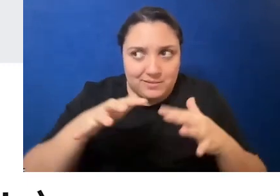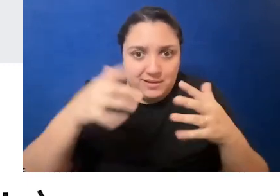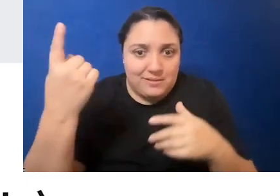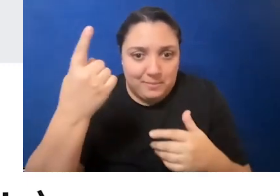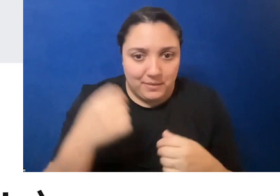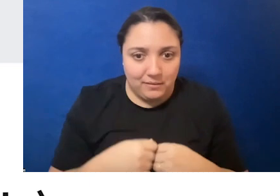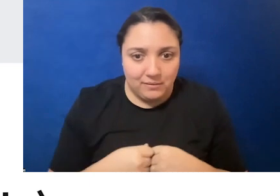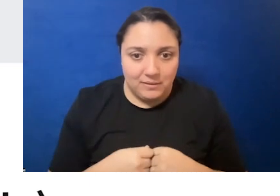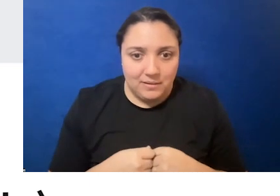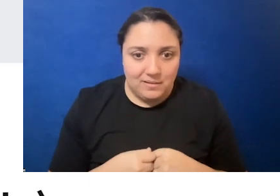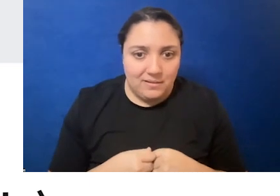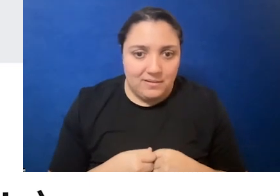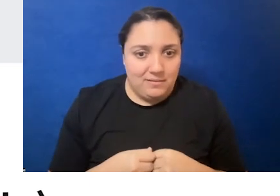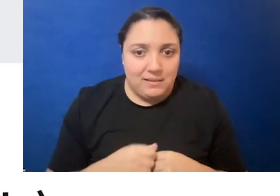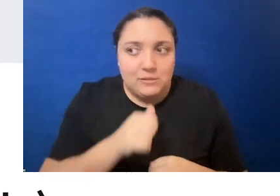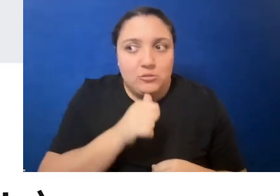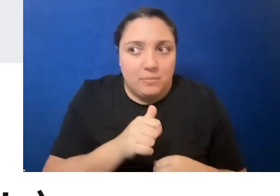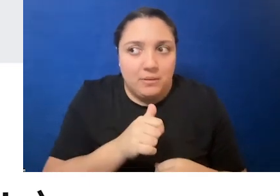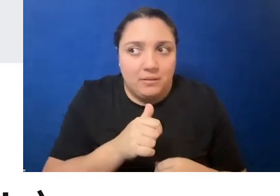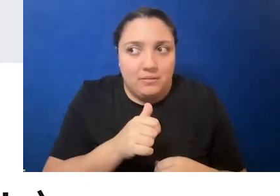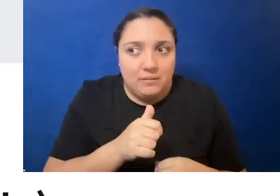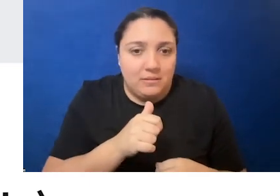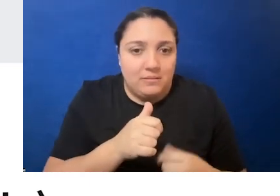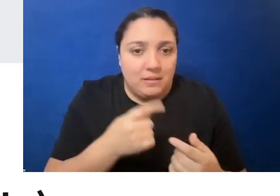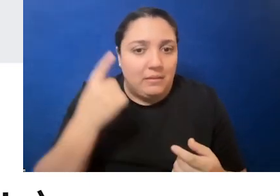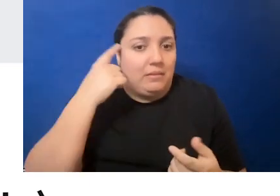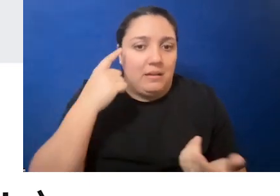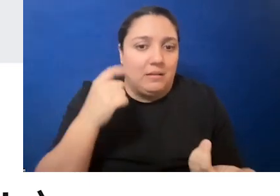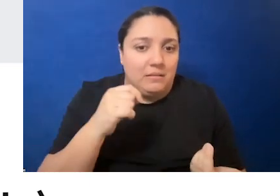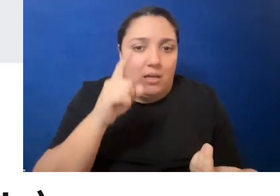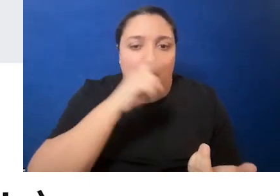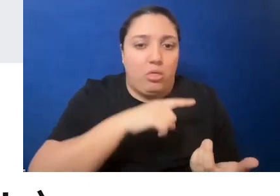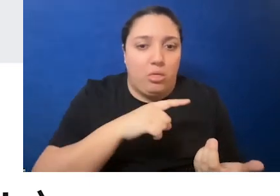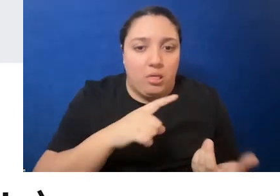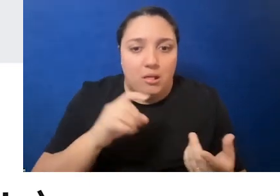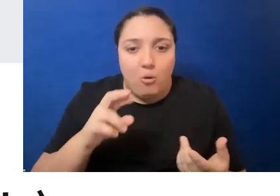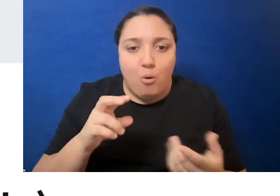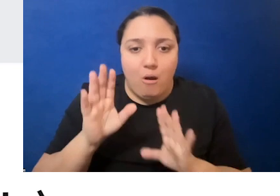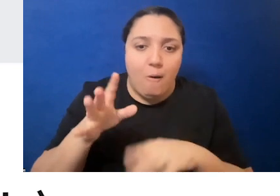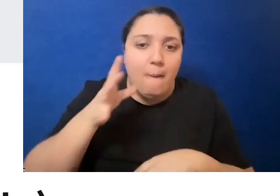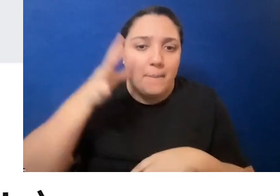ANXIETY IN KIDS. I HAVE ENCOUNTERED PROFESSIONALS THAT DON'T ACKNOWLEDGE IS A THING.